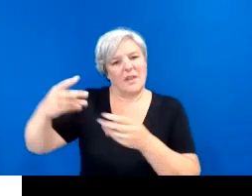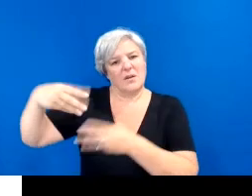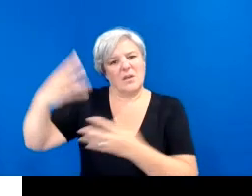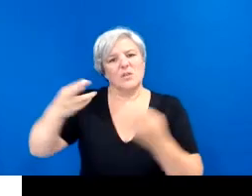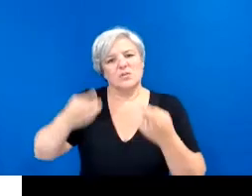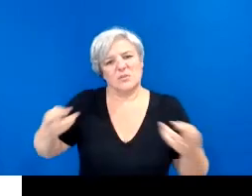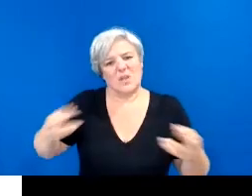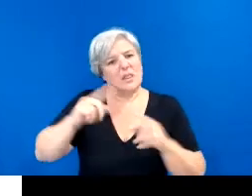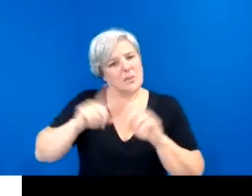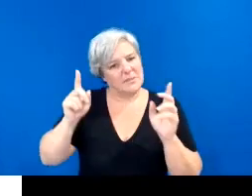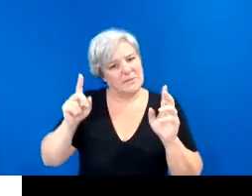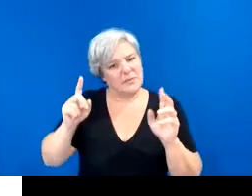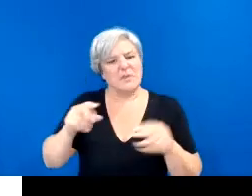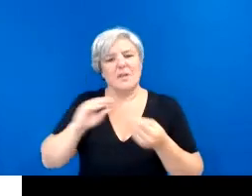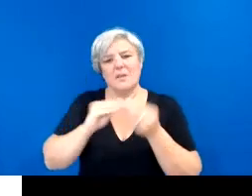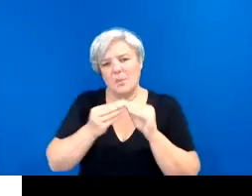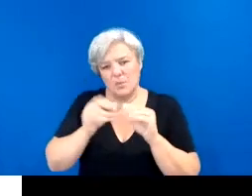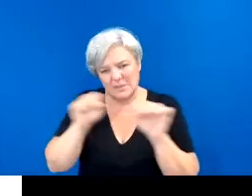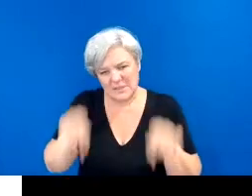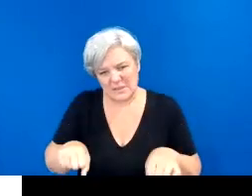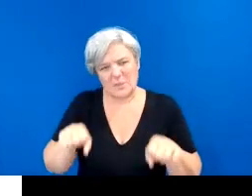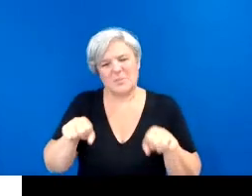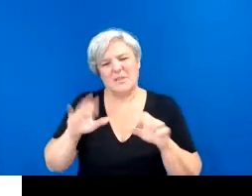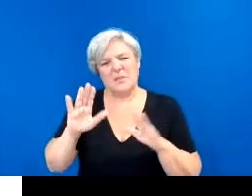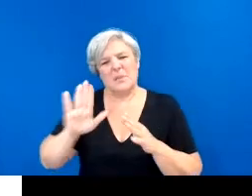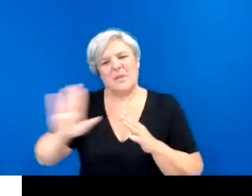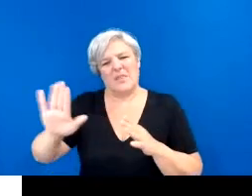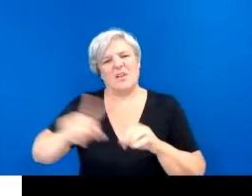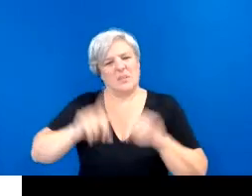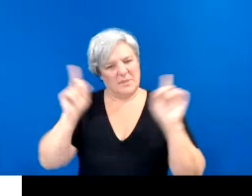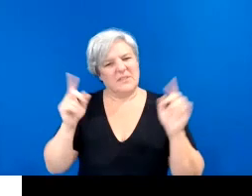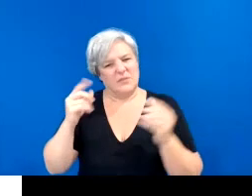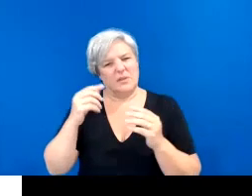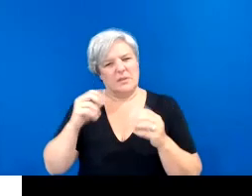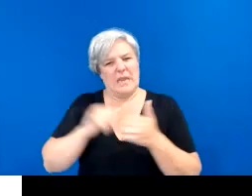the numbering system and all of that. So there's little translation there.